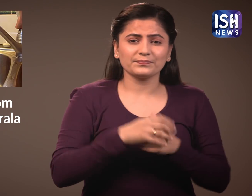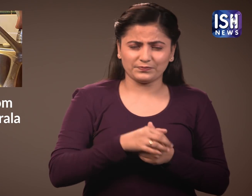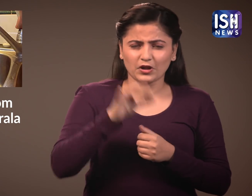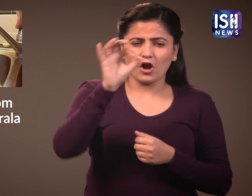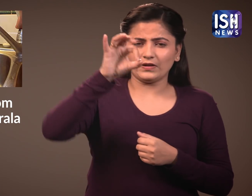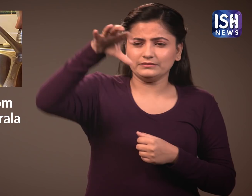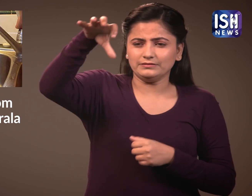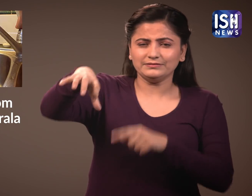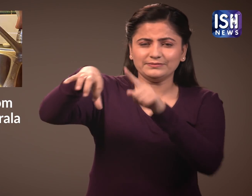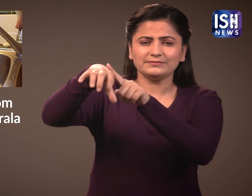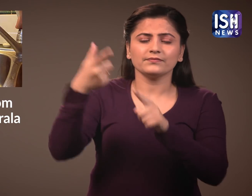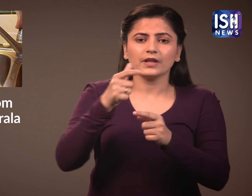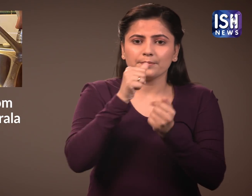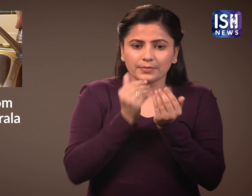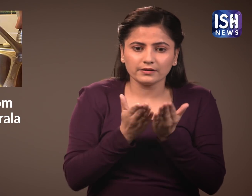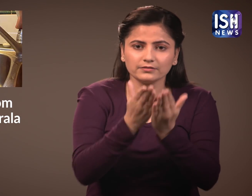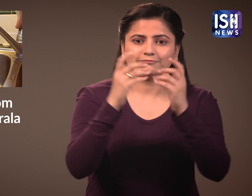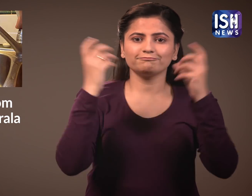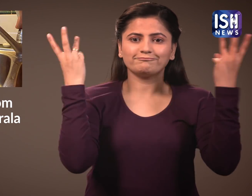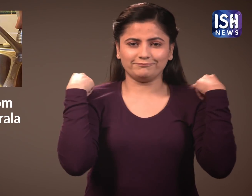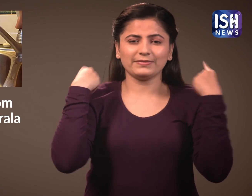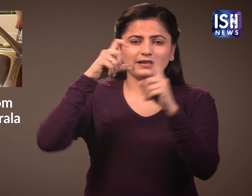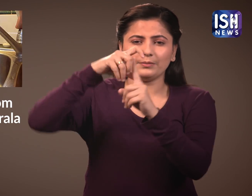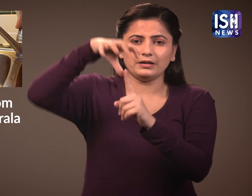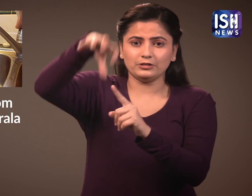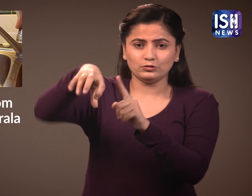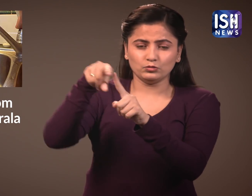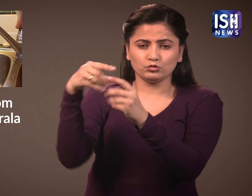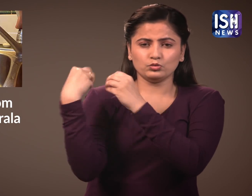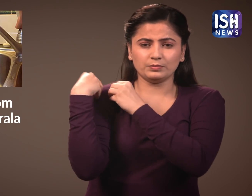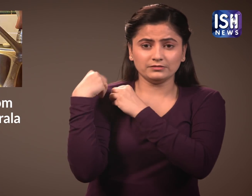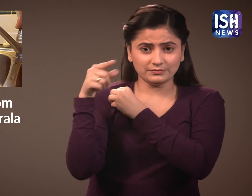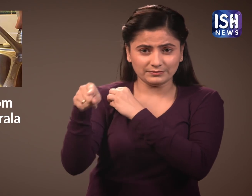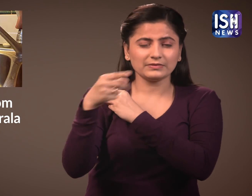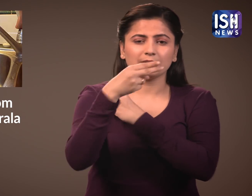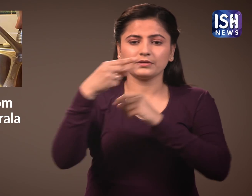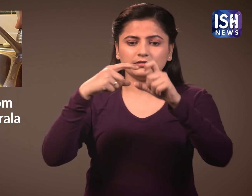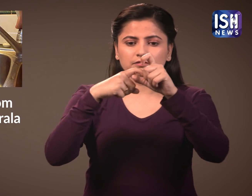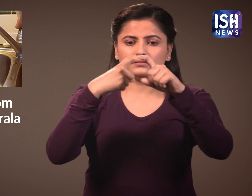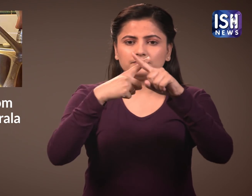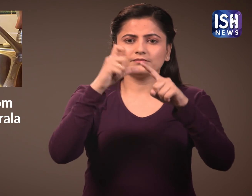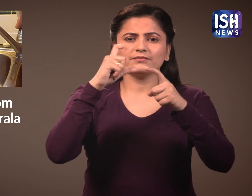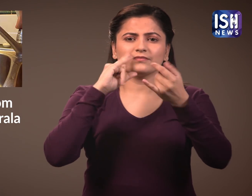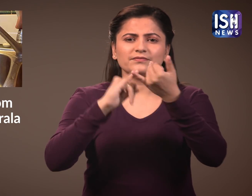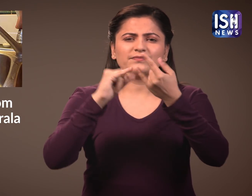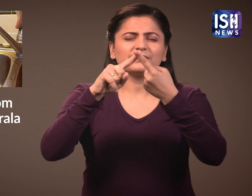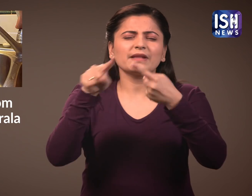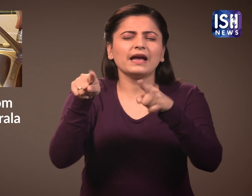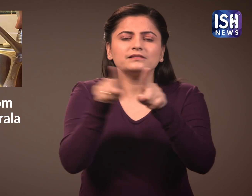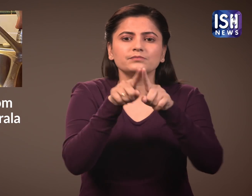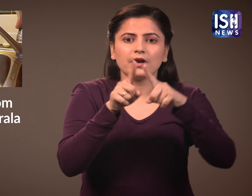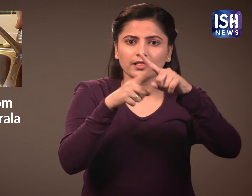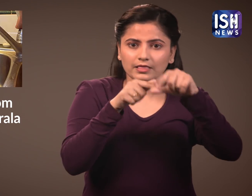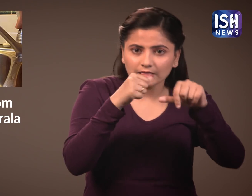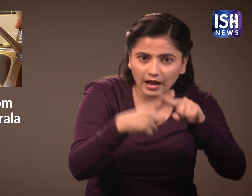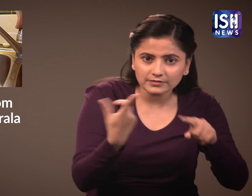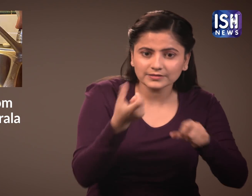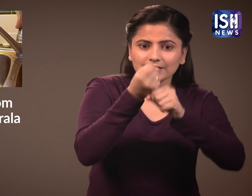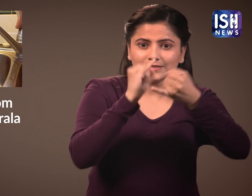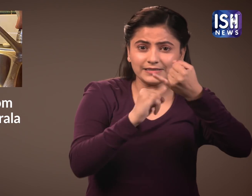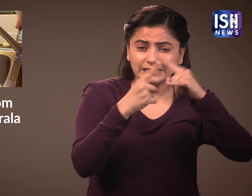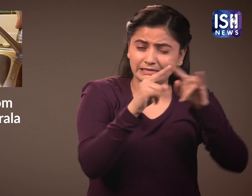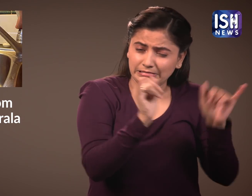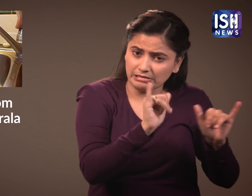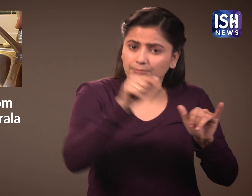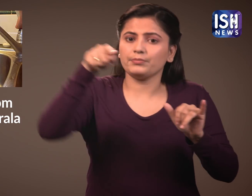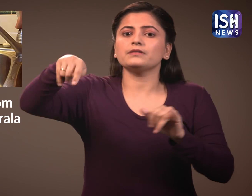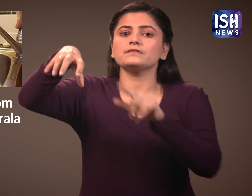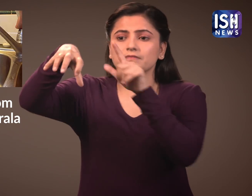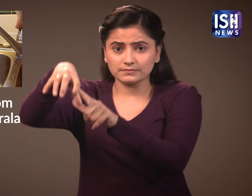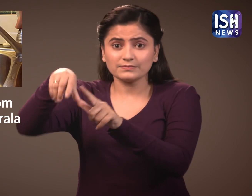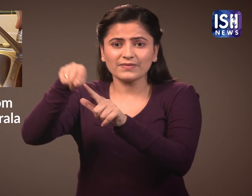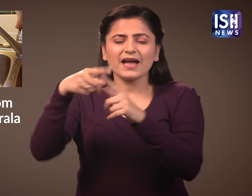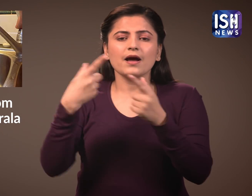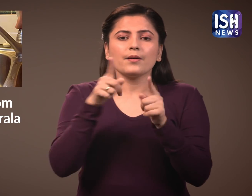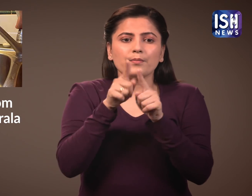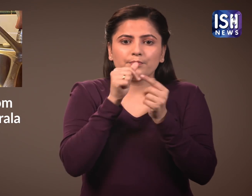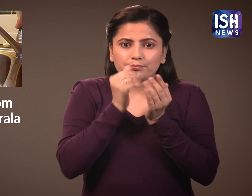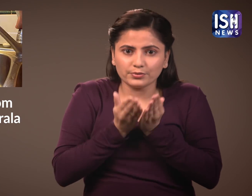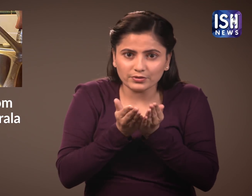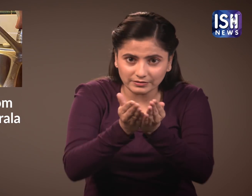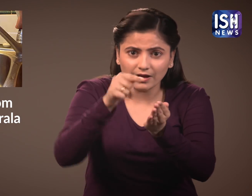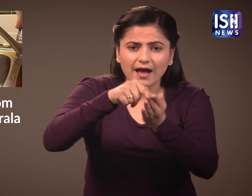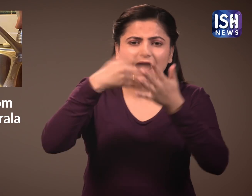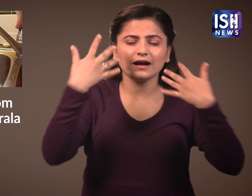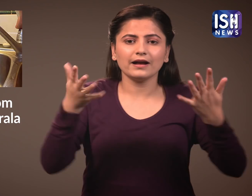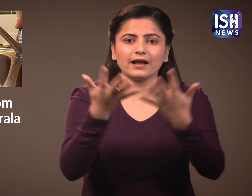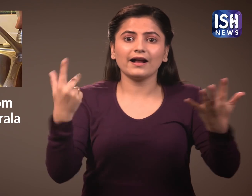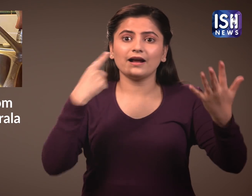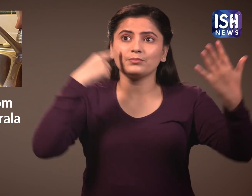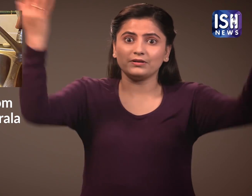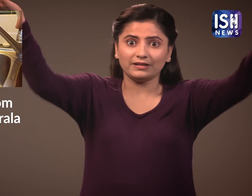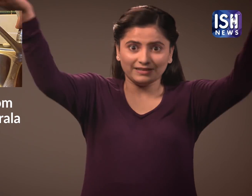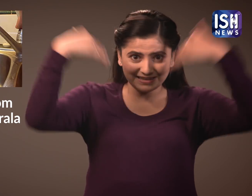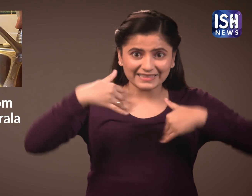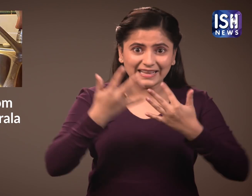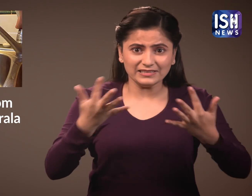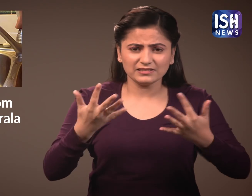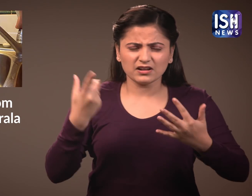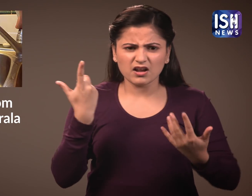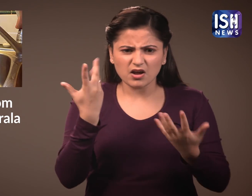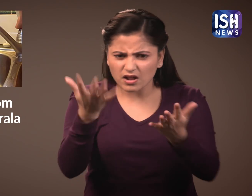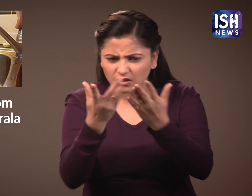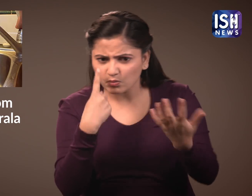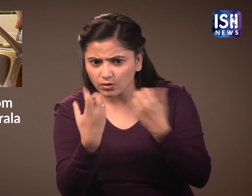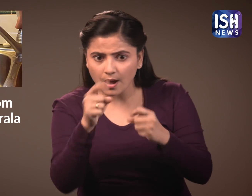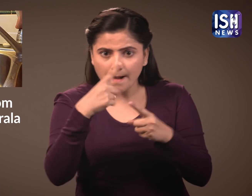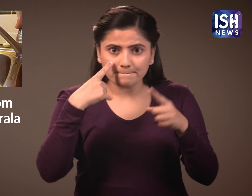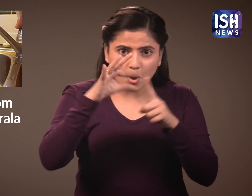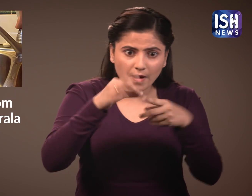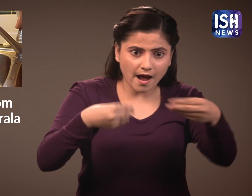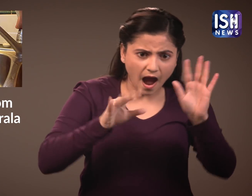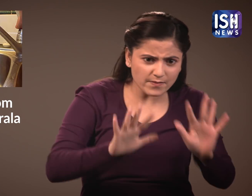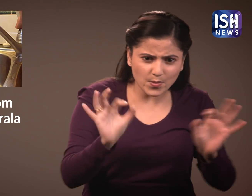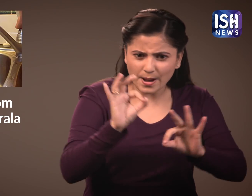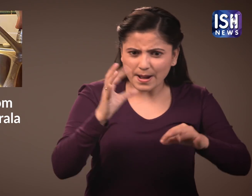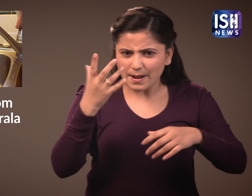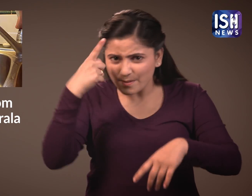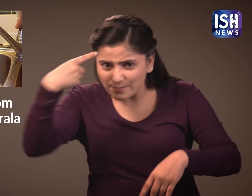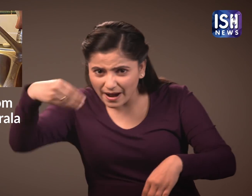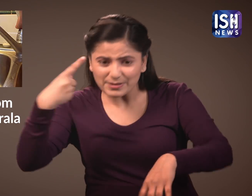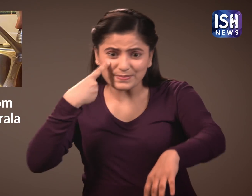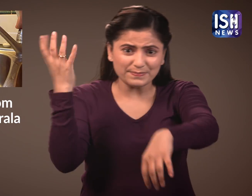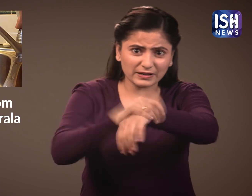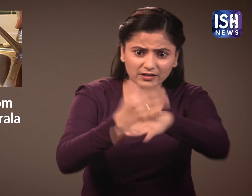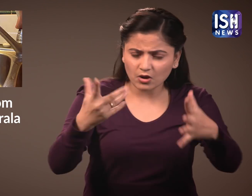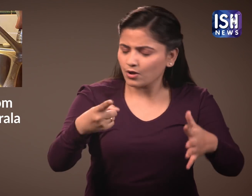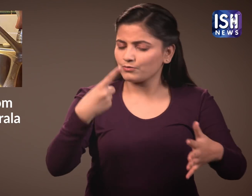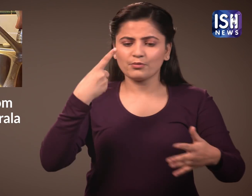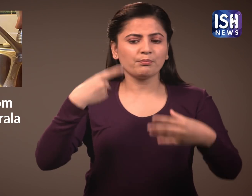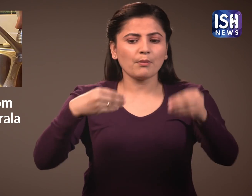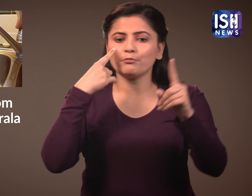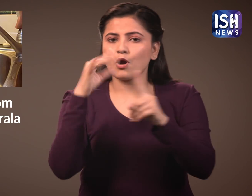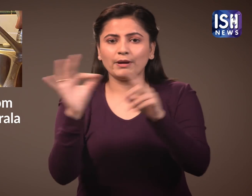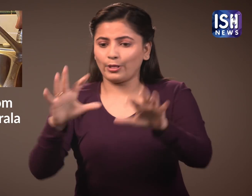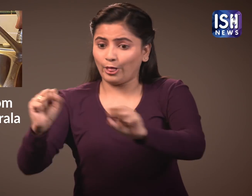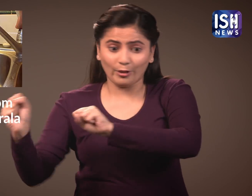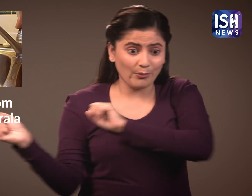in customs the excise department - respnsible for the taxation and the authorisation of imported goods -